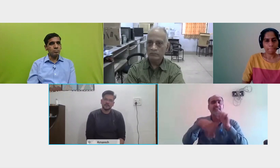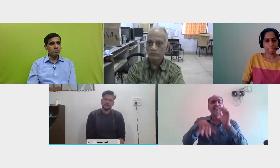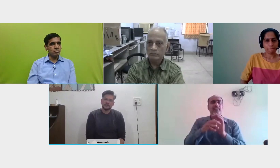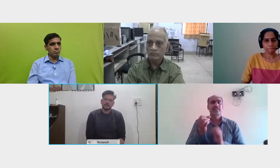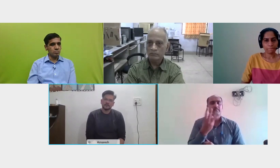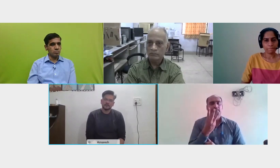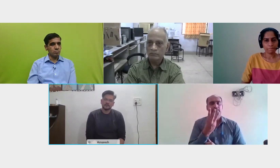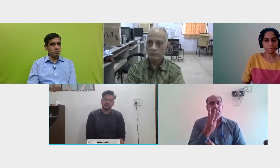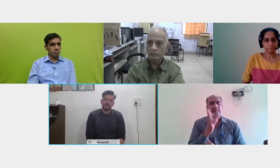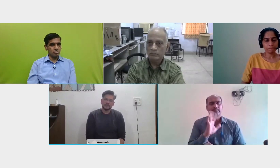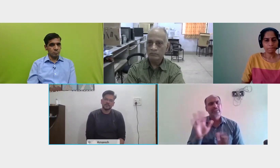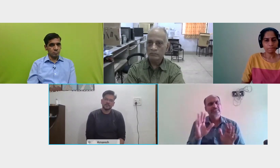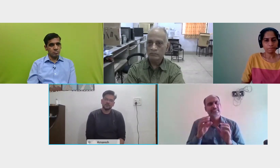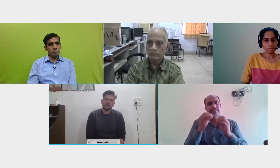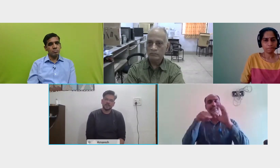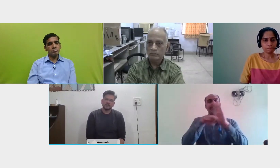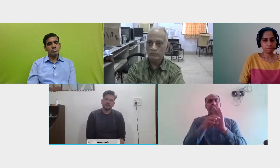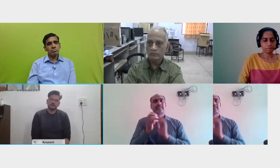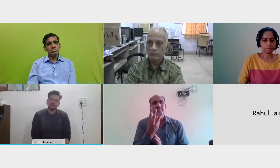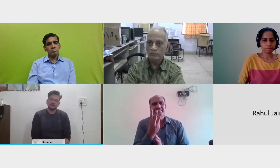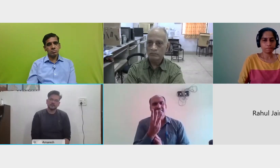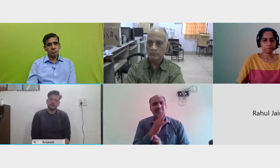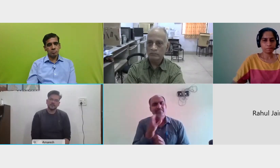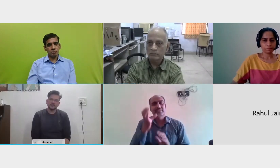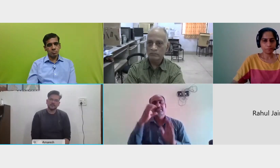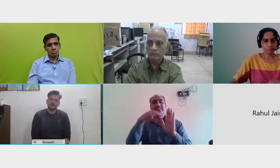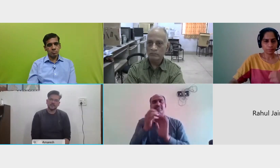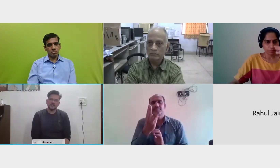language trainers so initially we had three levels that are a b and c but you know like